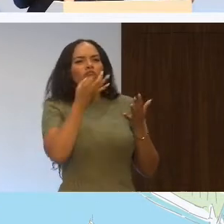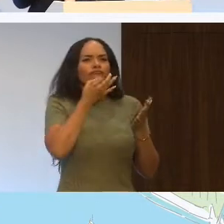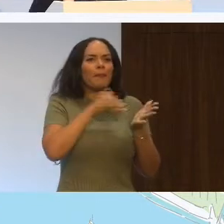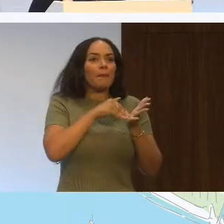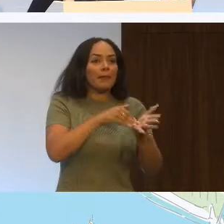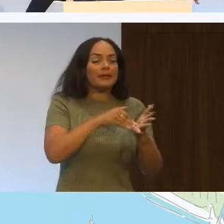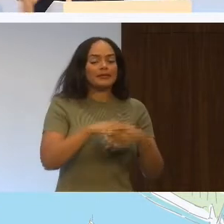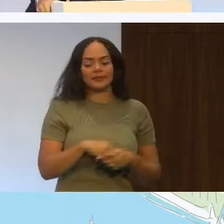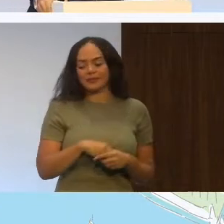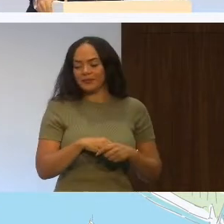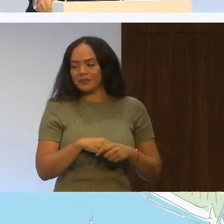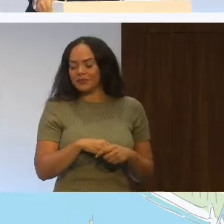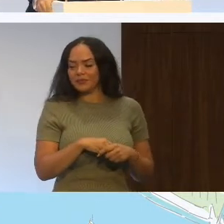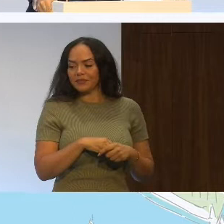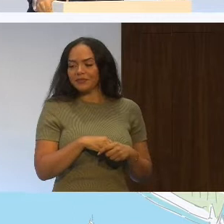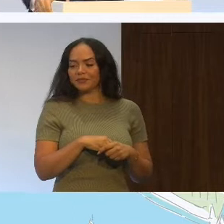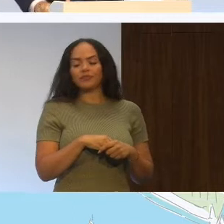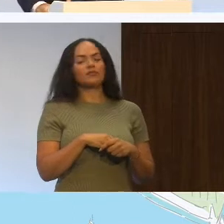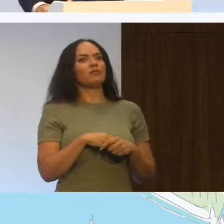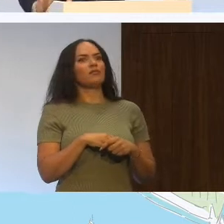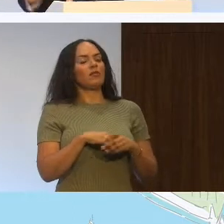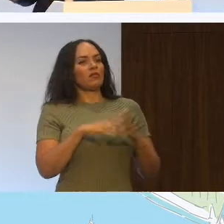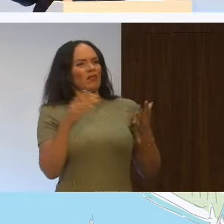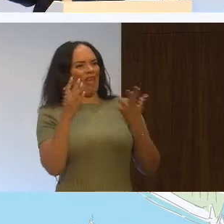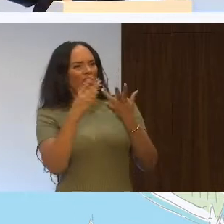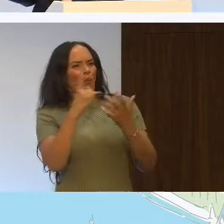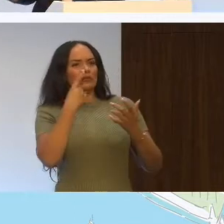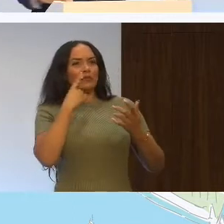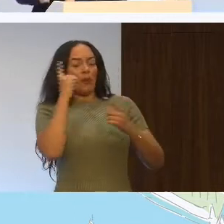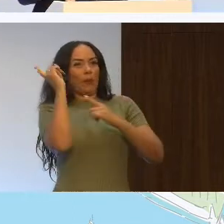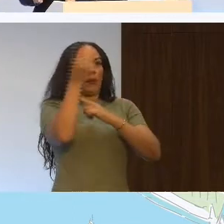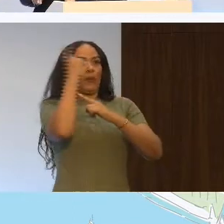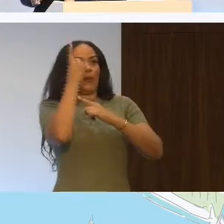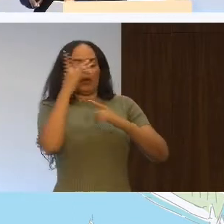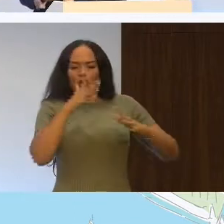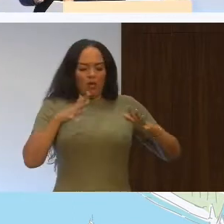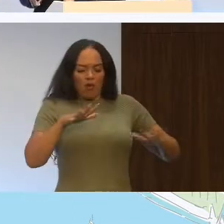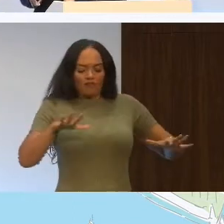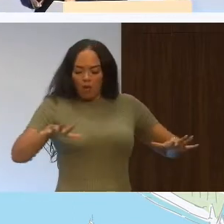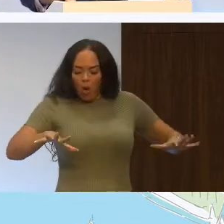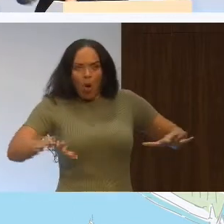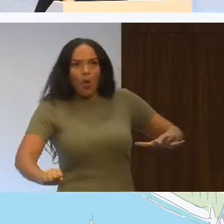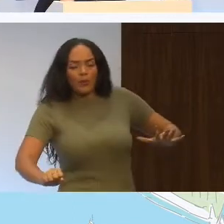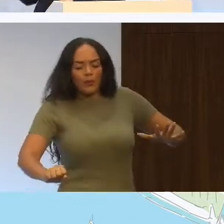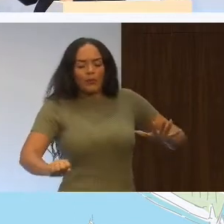And then everything's like, Ooh, I have to hold on. That's BPPV. Well, some patients with migraine complain of that symptom,